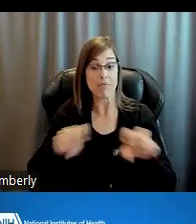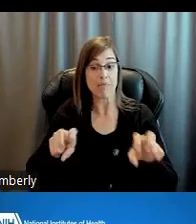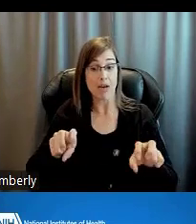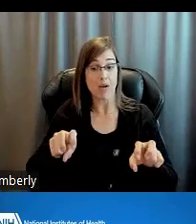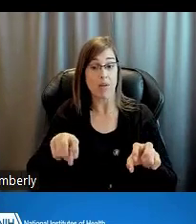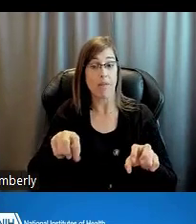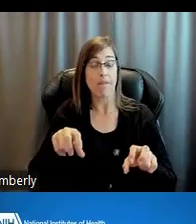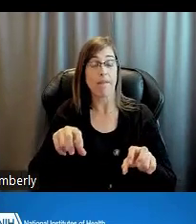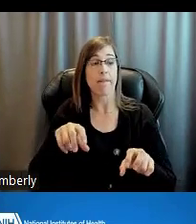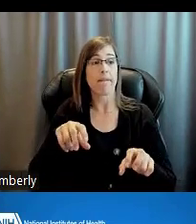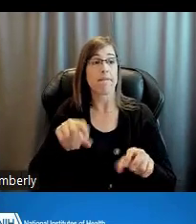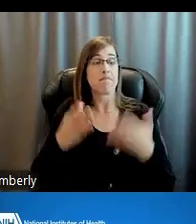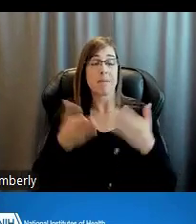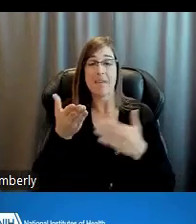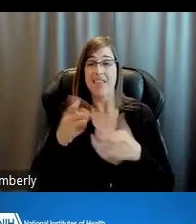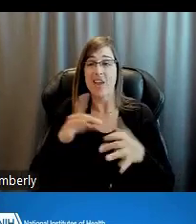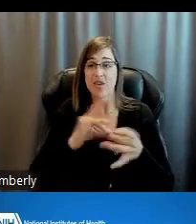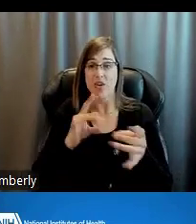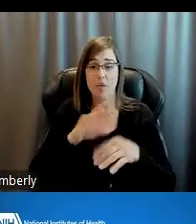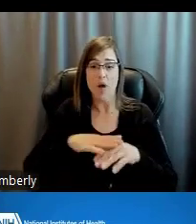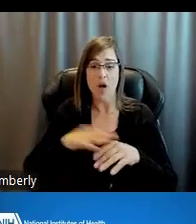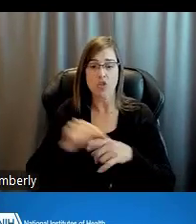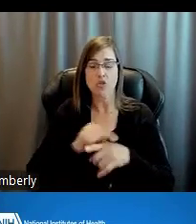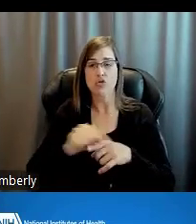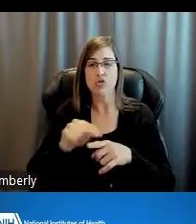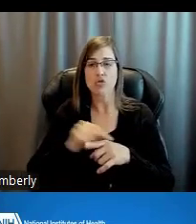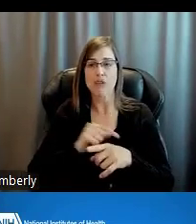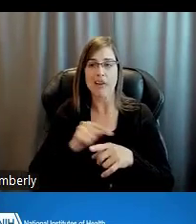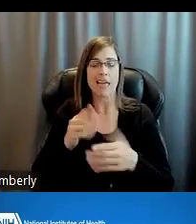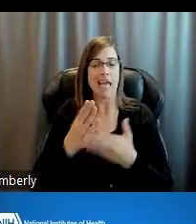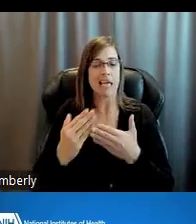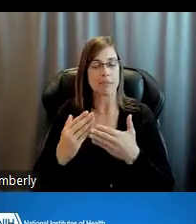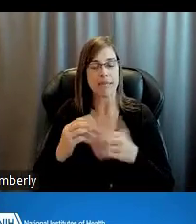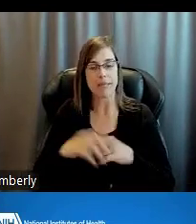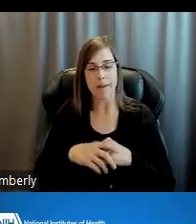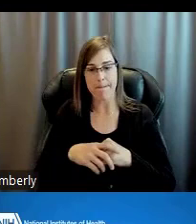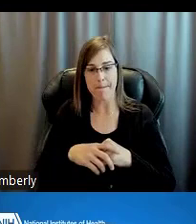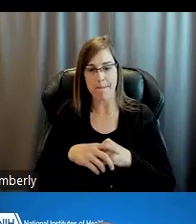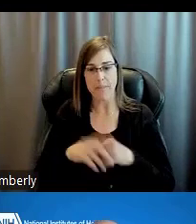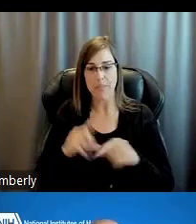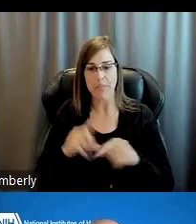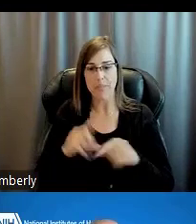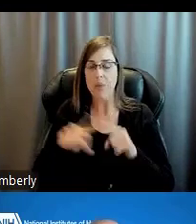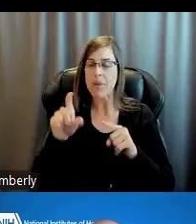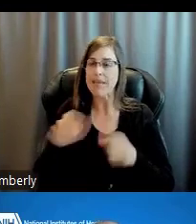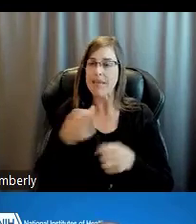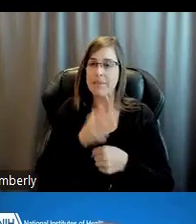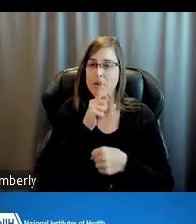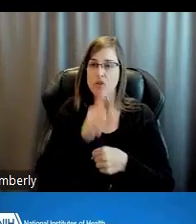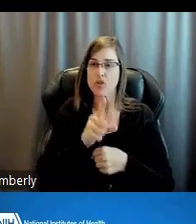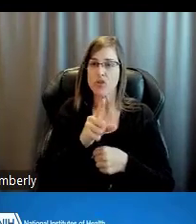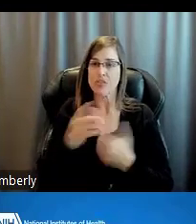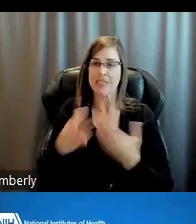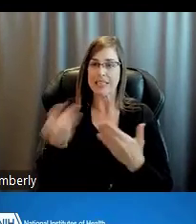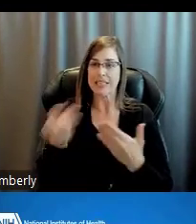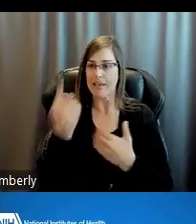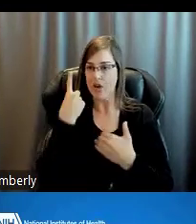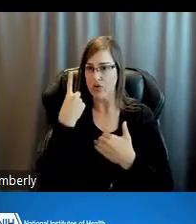might be there to comment on the training aspects of it. But you need to make sure that it's easily understood by scientists